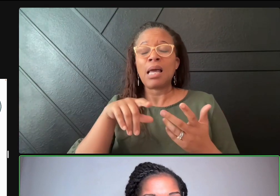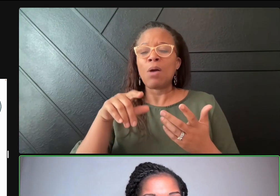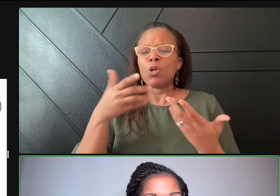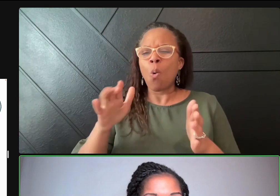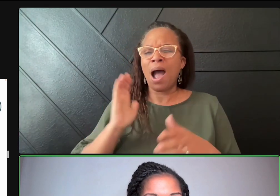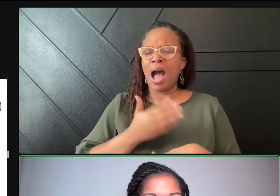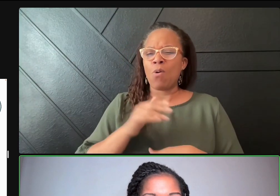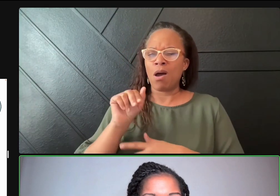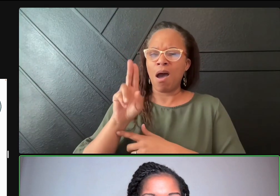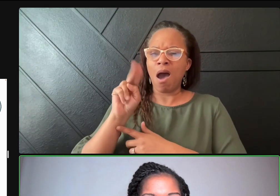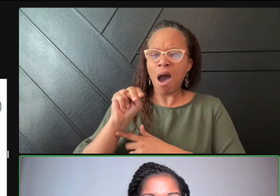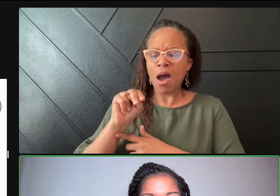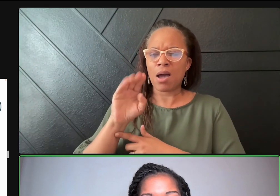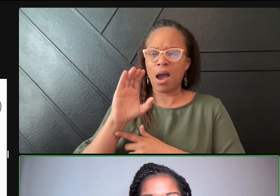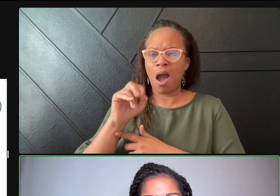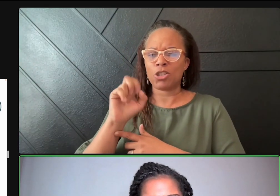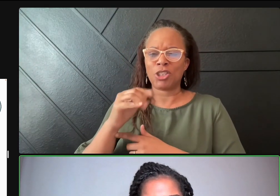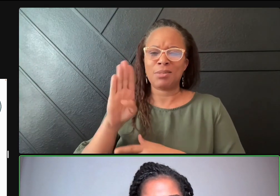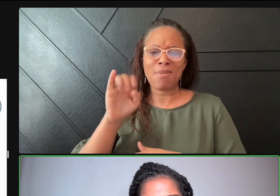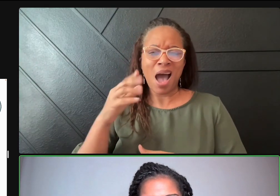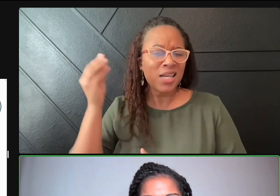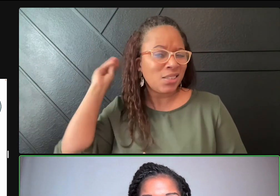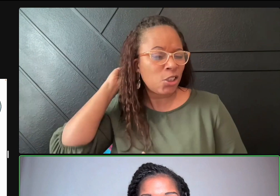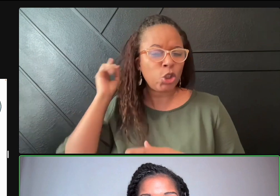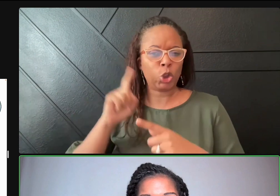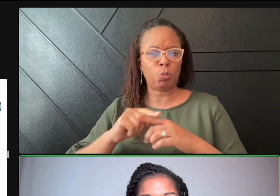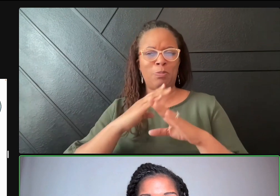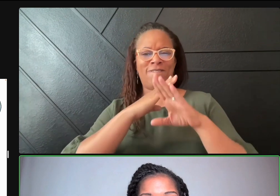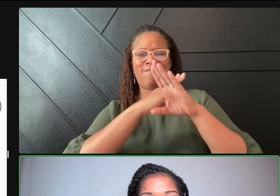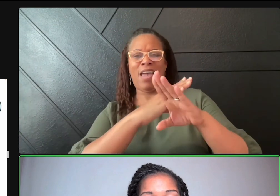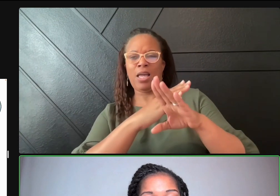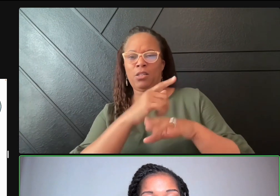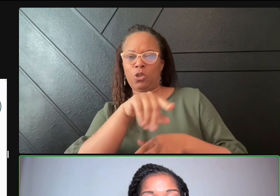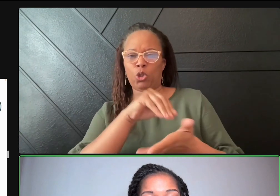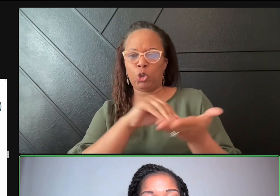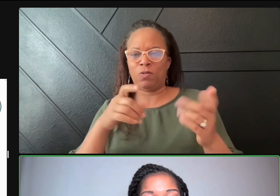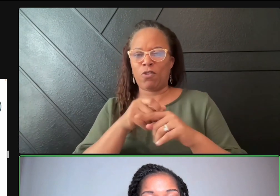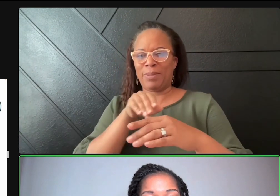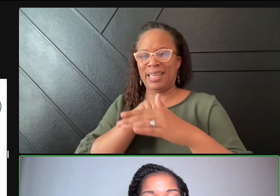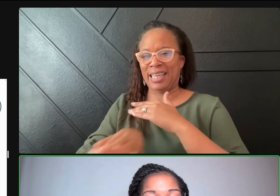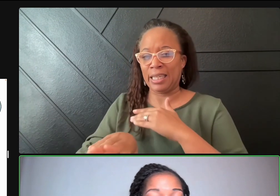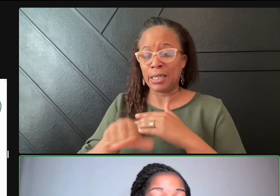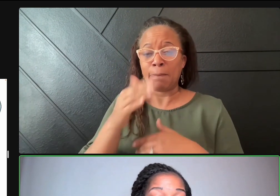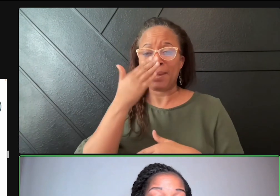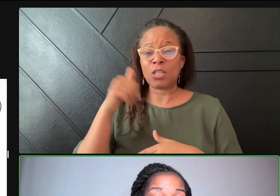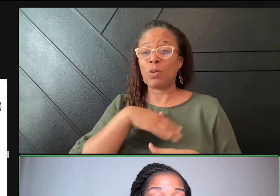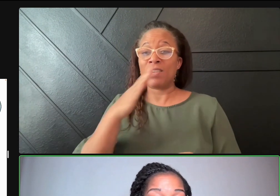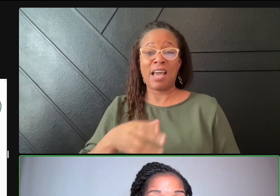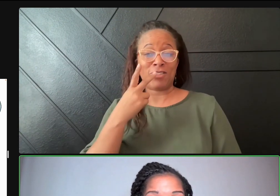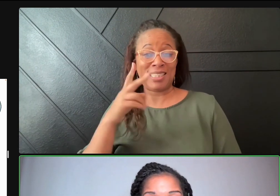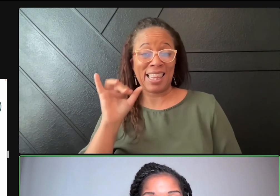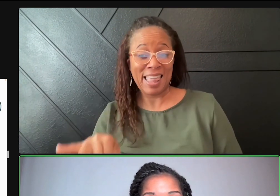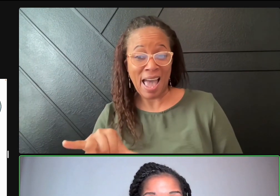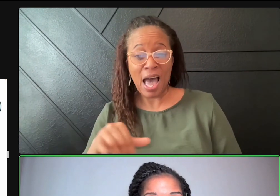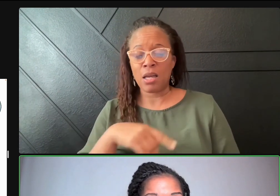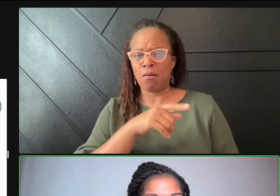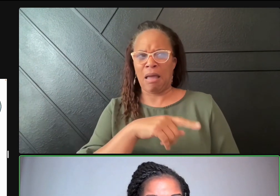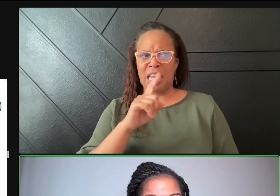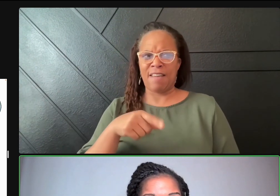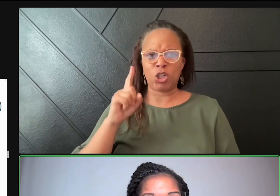want it to be where they have a lack of experience or unaware. Or we don't want any barriers or unconscious bias